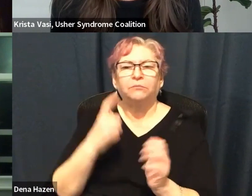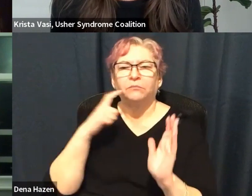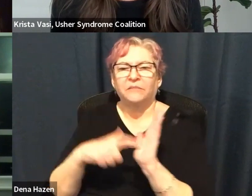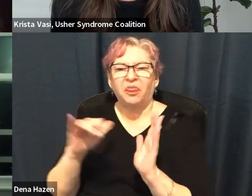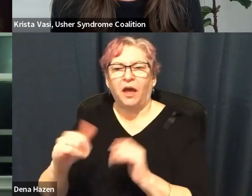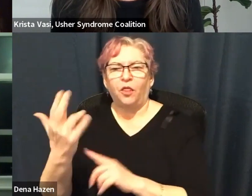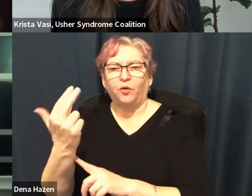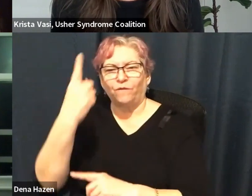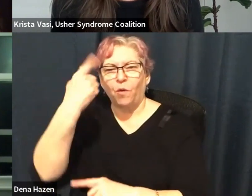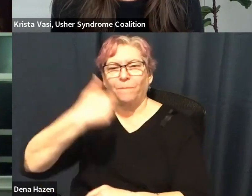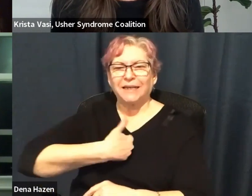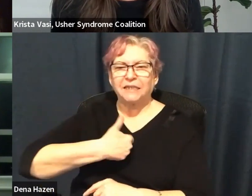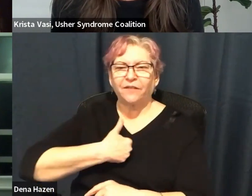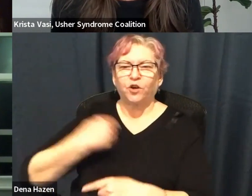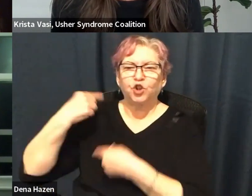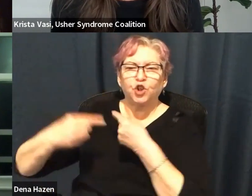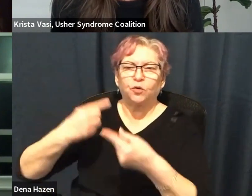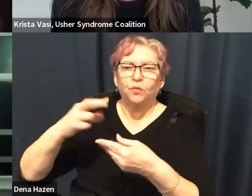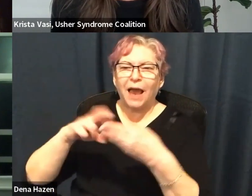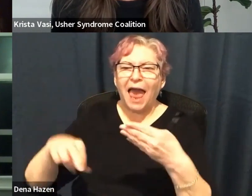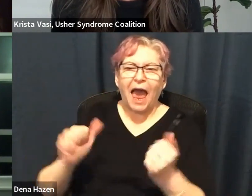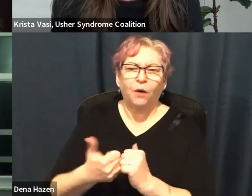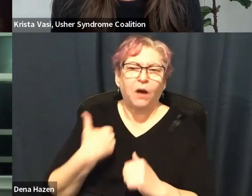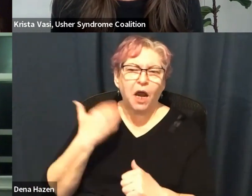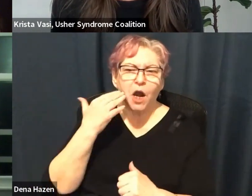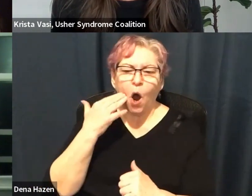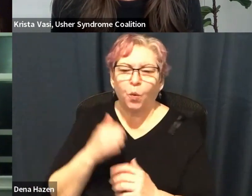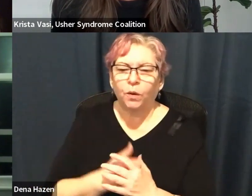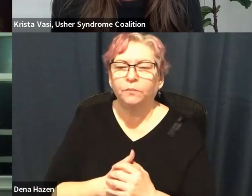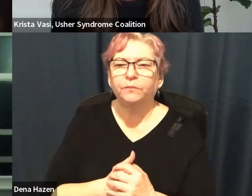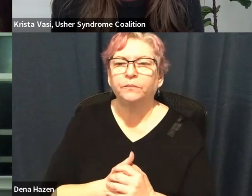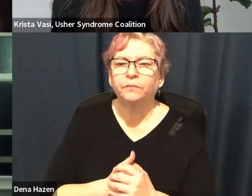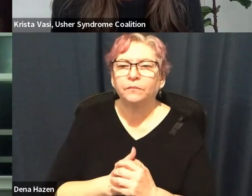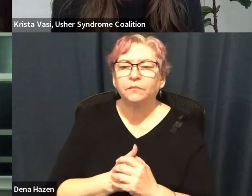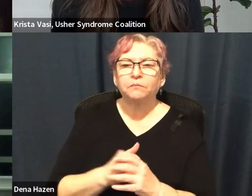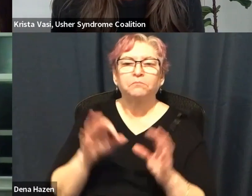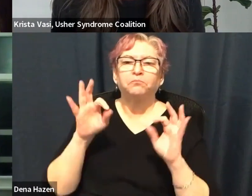myself in my genetic results?" Thank you. Well, David, that's a fantastic question.